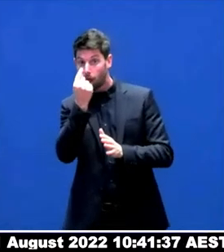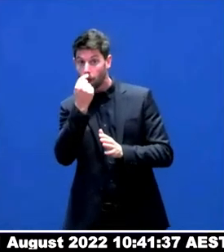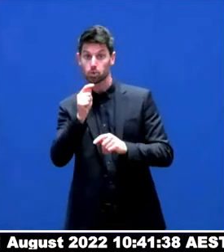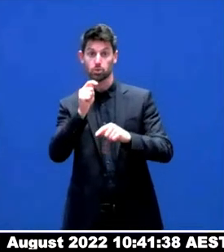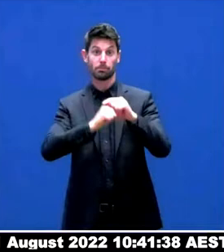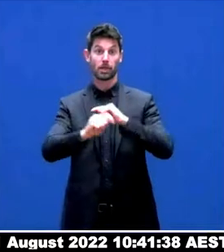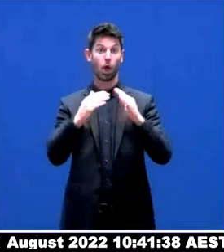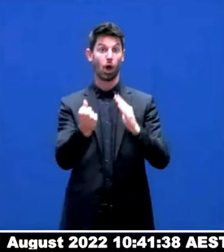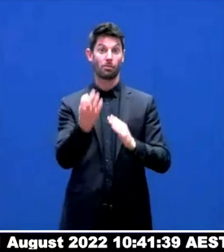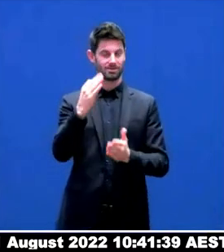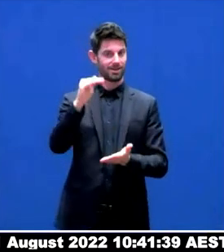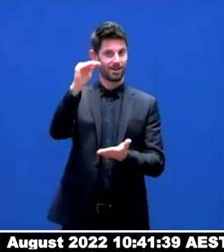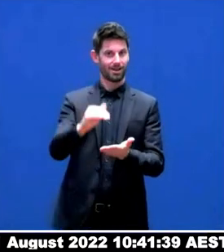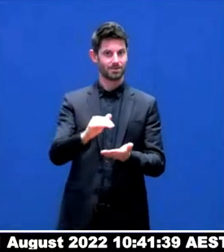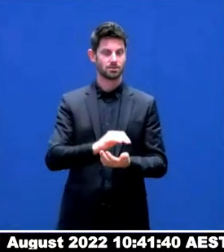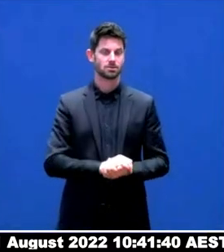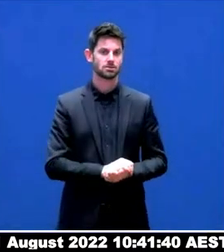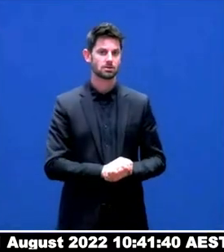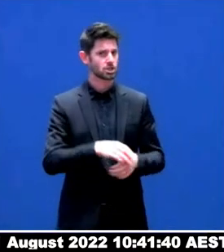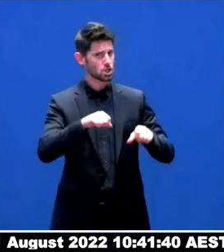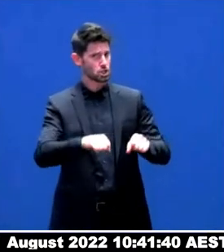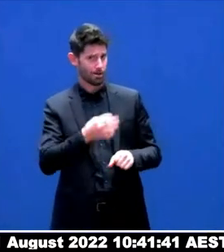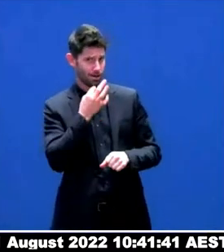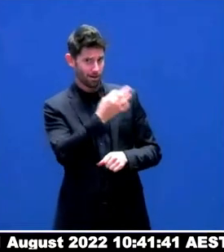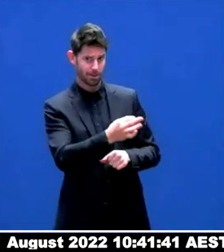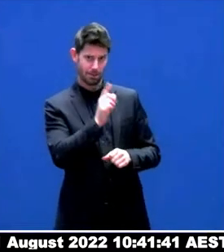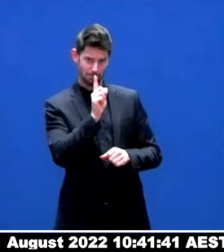If you're developing protective strategies to improve the outcome in a